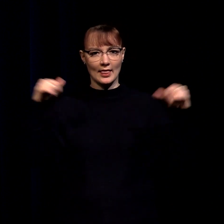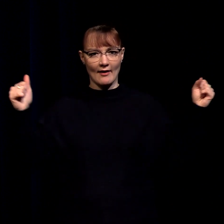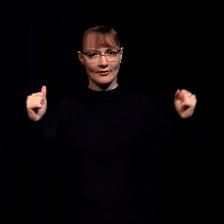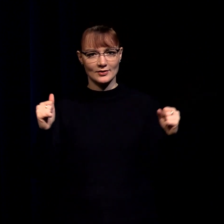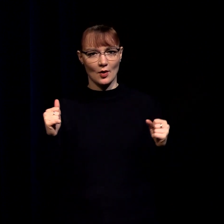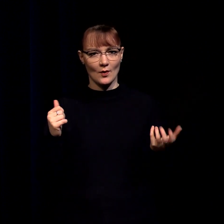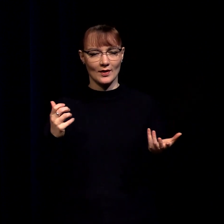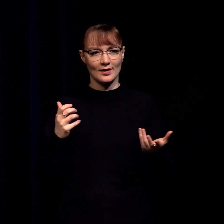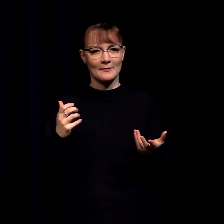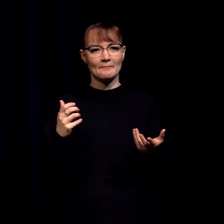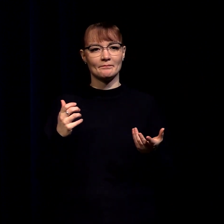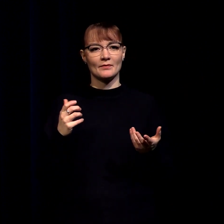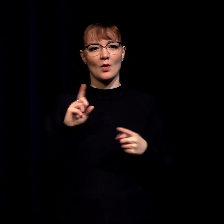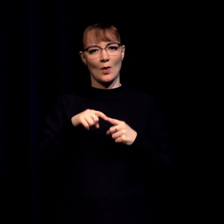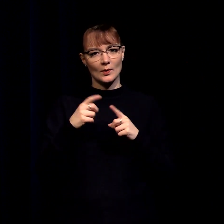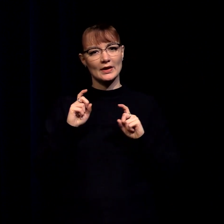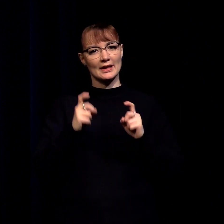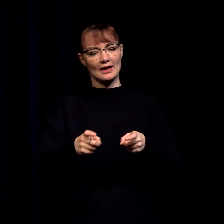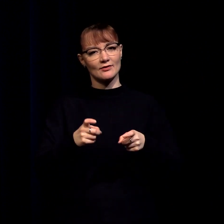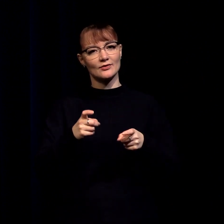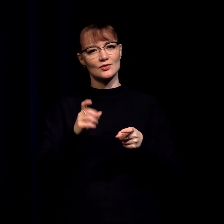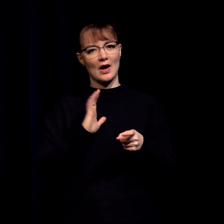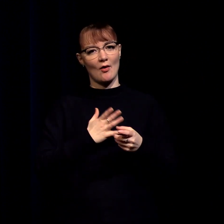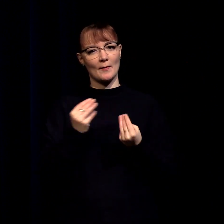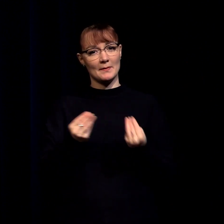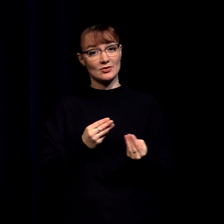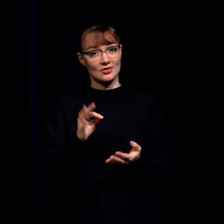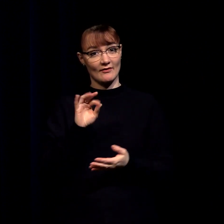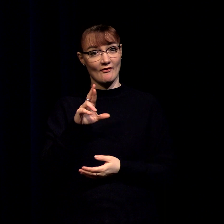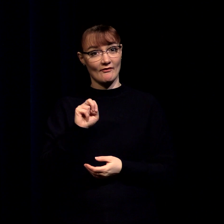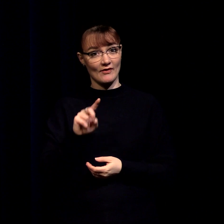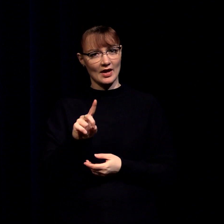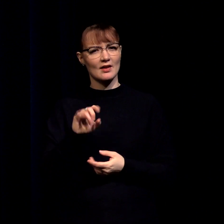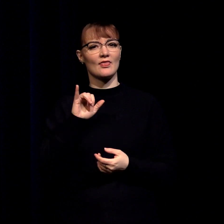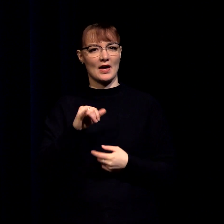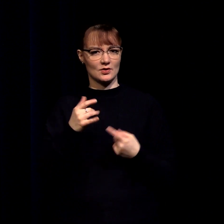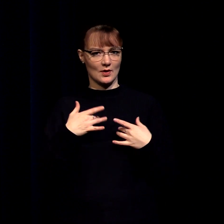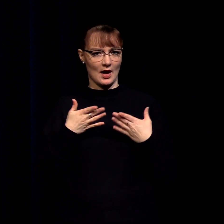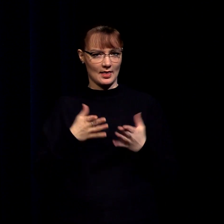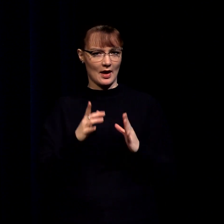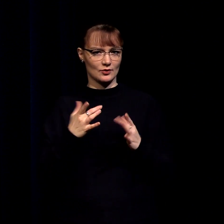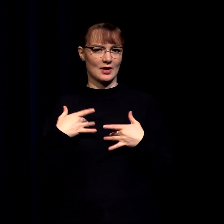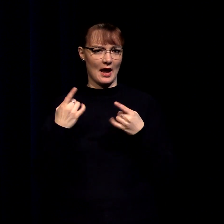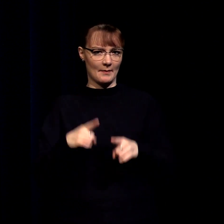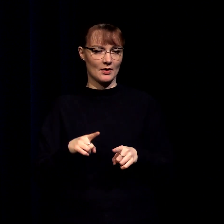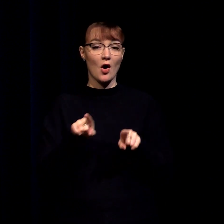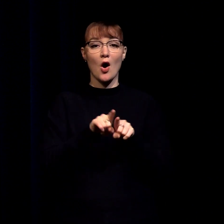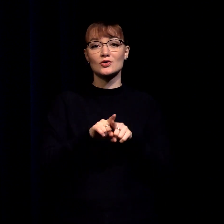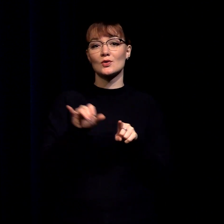our ministry fund it allows these types of events to happen it also allows events like night to shine to happen. How many of